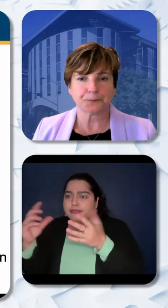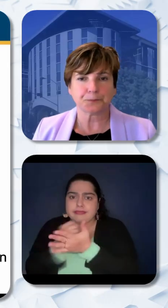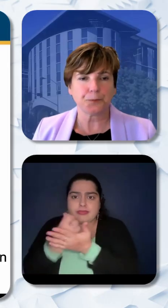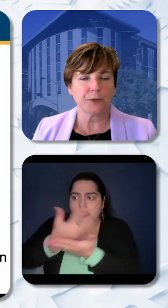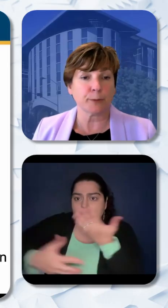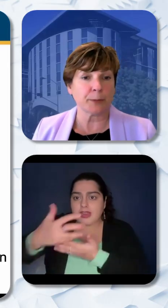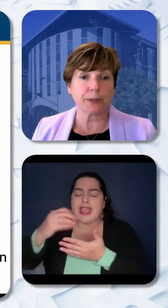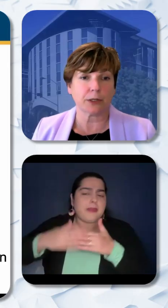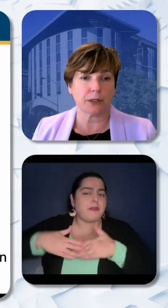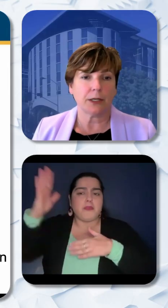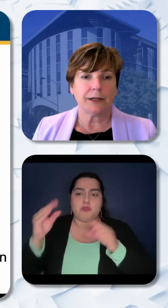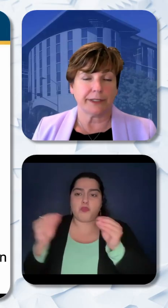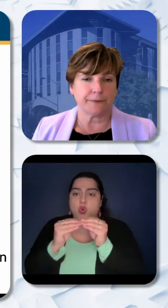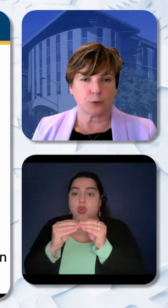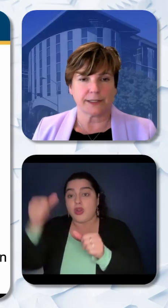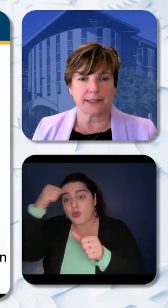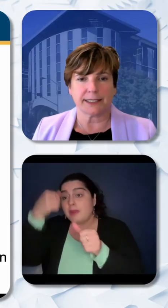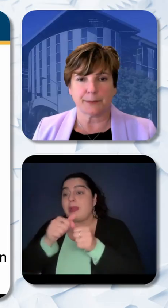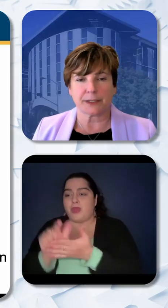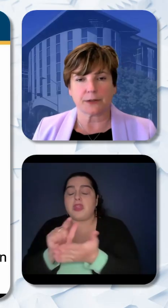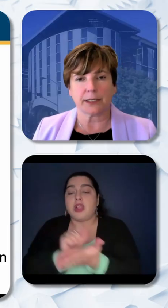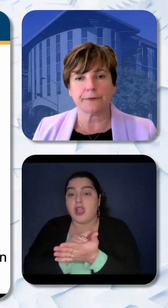Remember, the law reinforces that teams must look